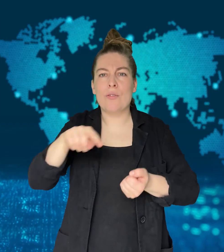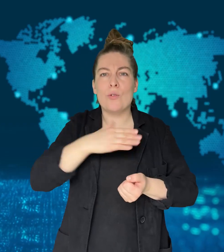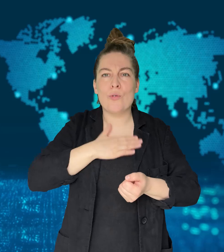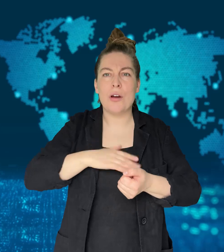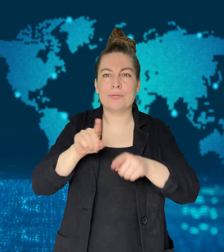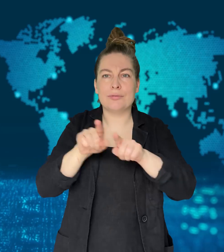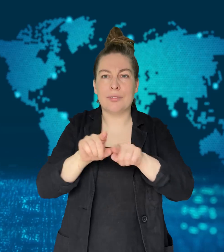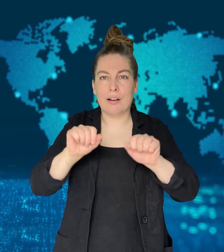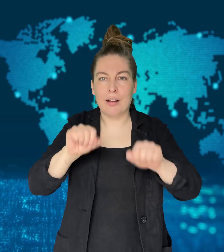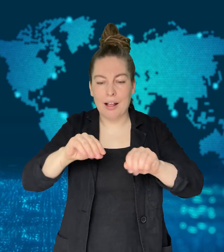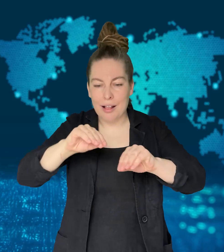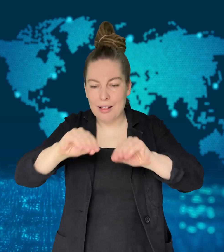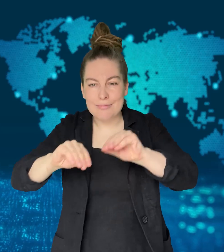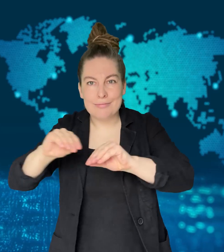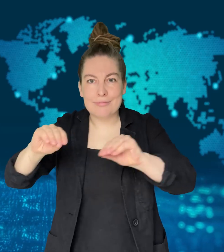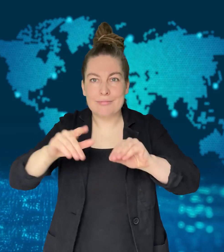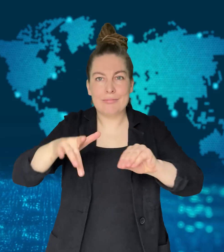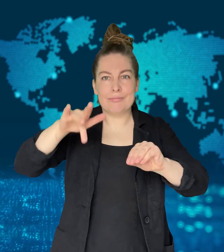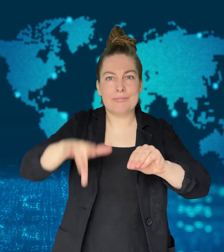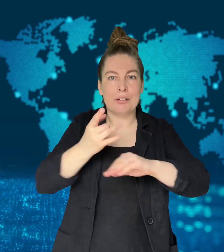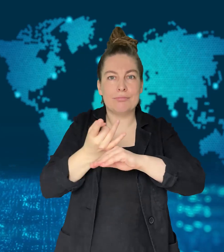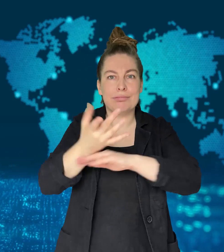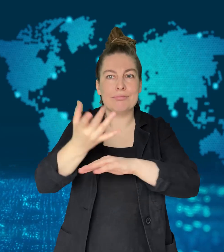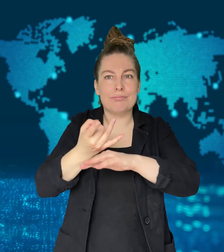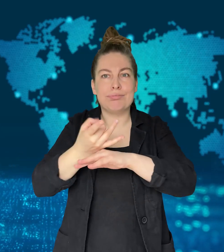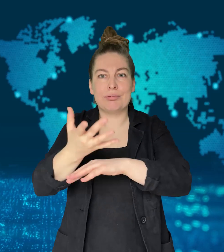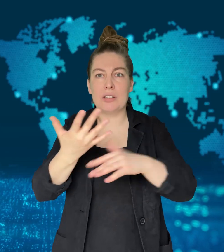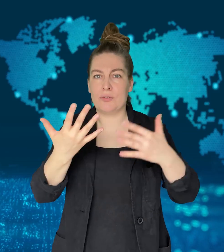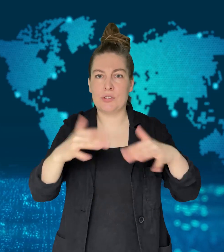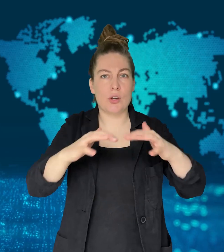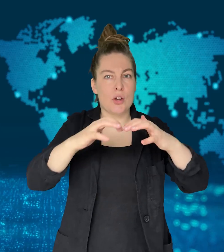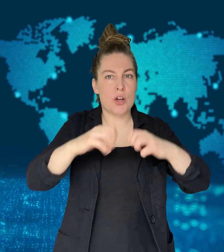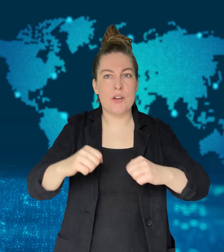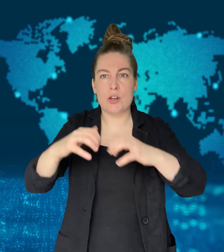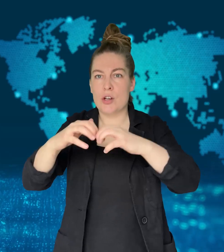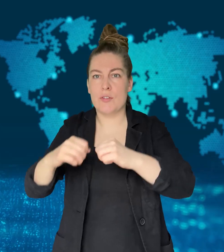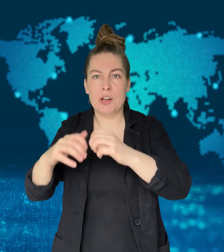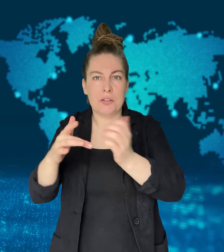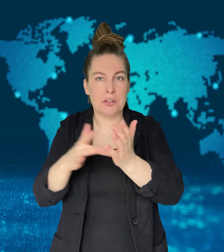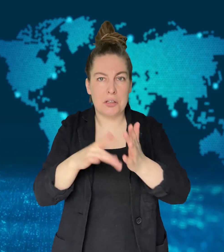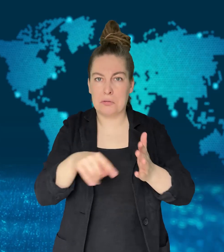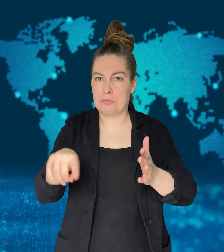the launchers that may have been used